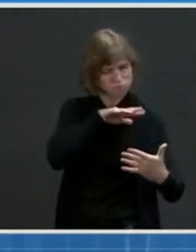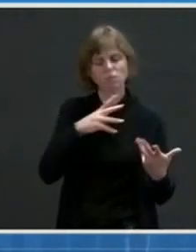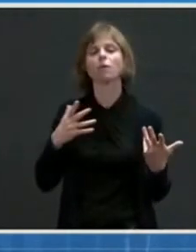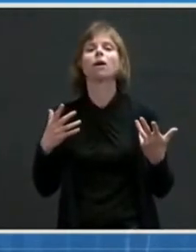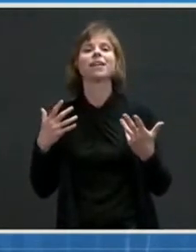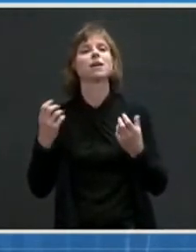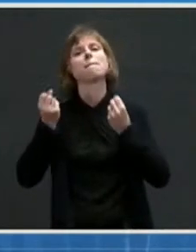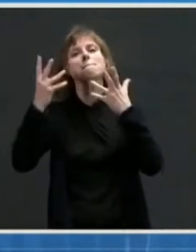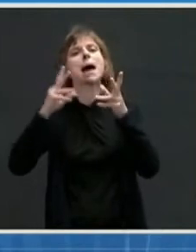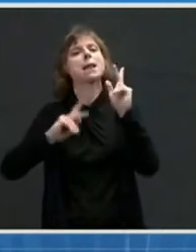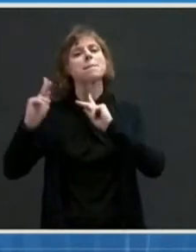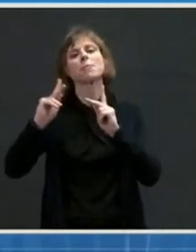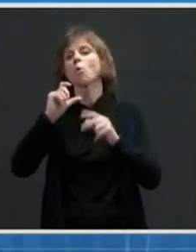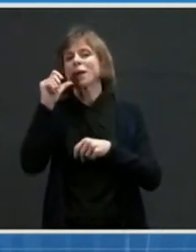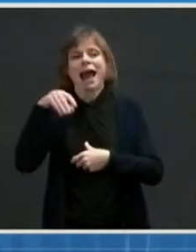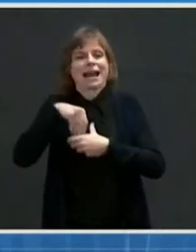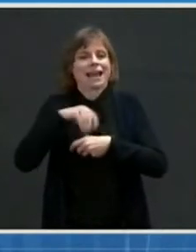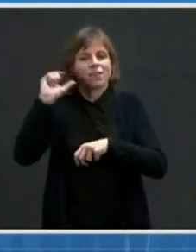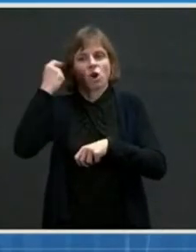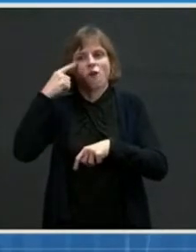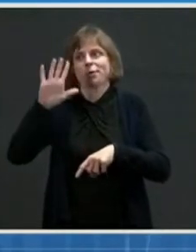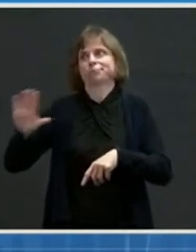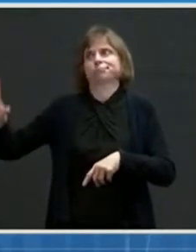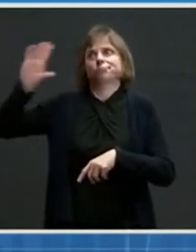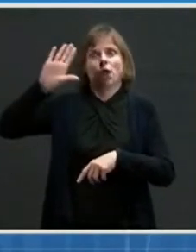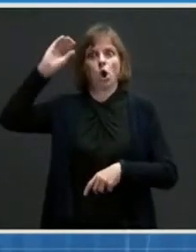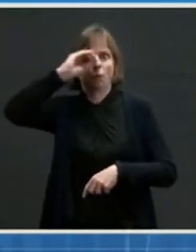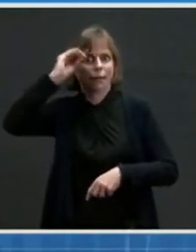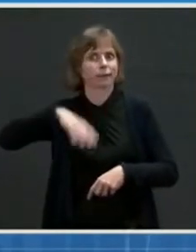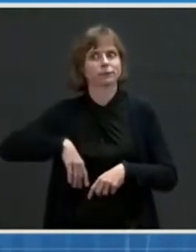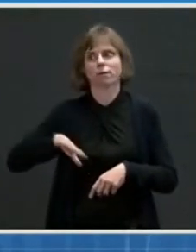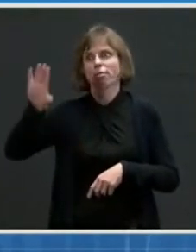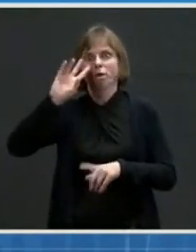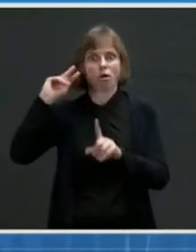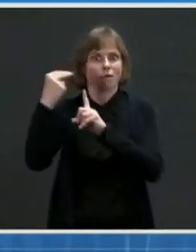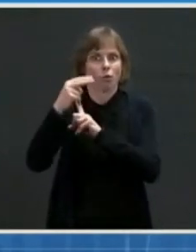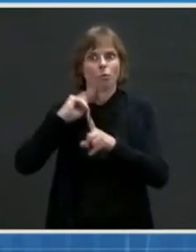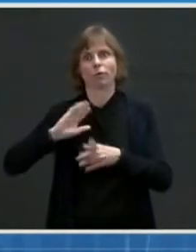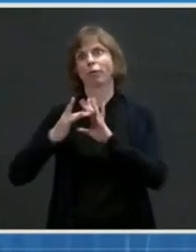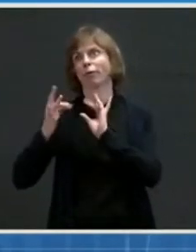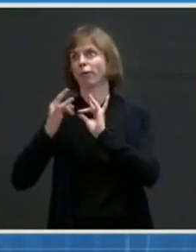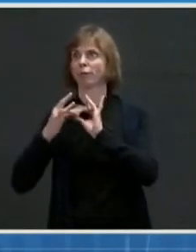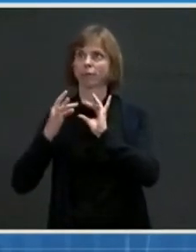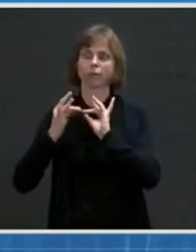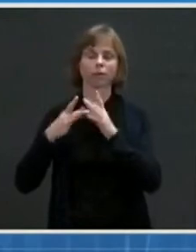VACCINATION LEVELS AND BASED UPON THE DATA. THERE ARE PLENTY OF COMMENTATORS OUTSIDE OF THE